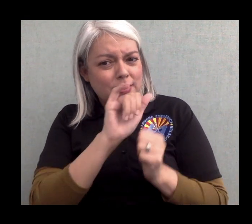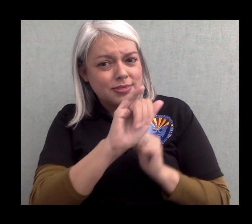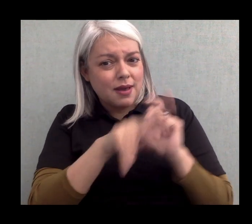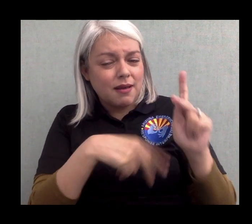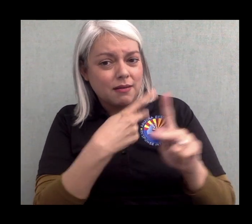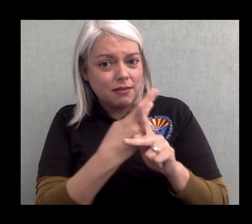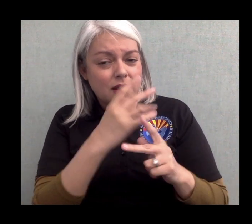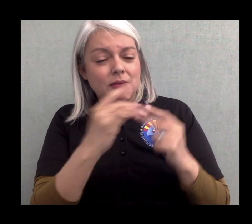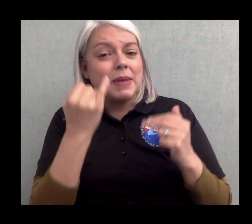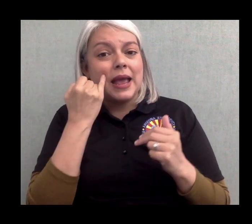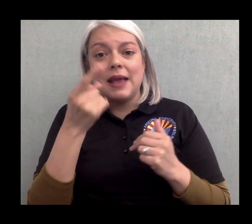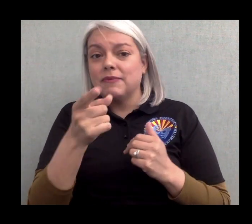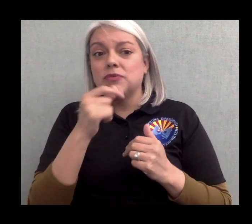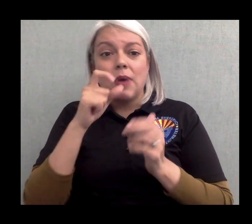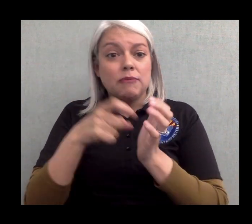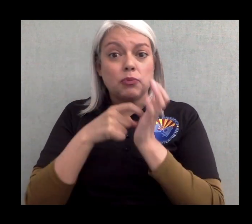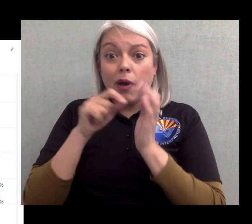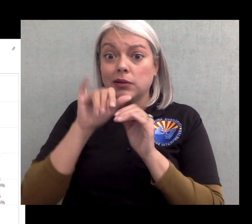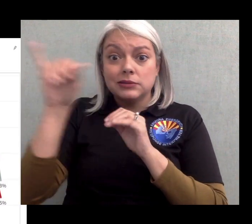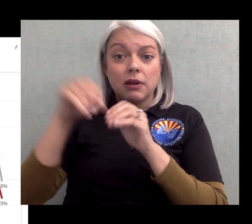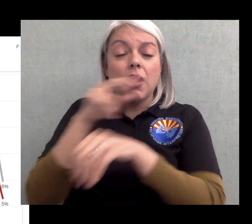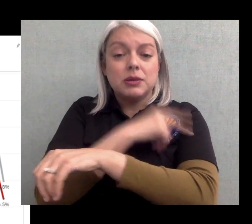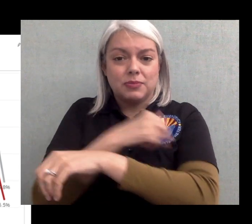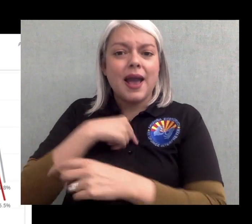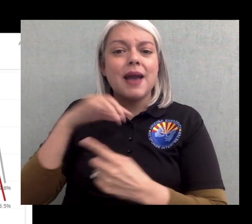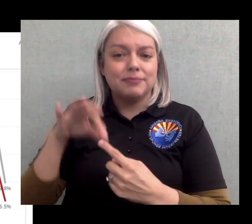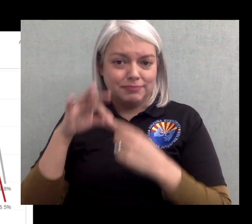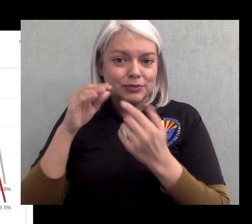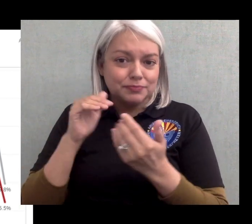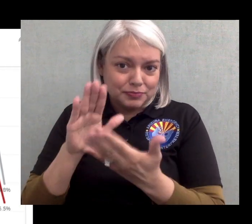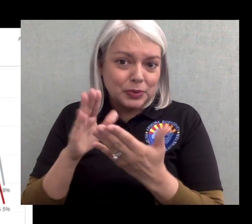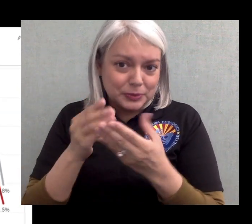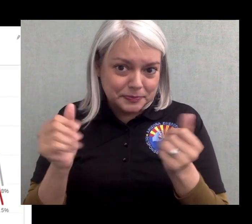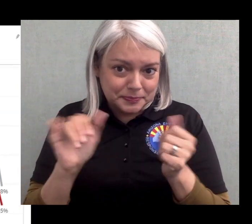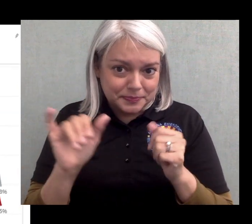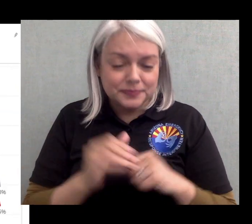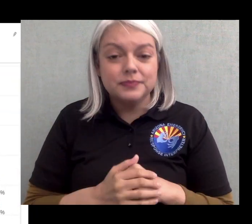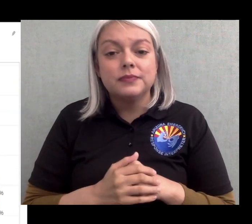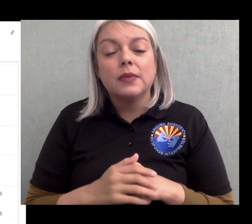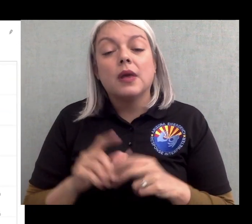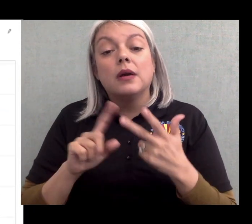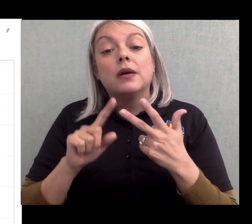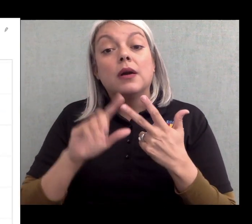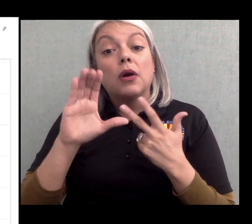hospitalization. Third, our last graph is our CLI, covid-like illness graph. You can